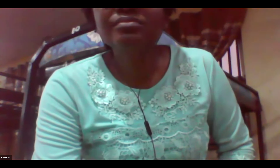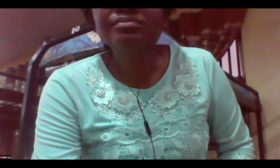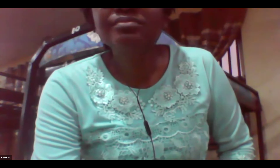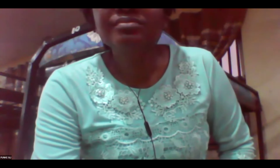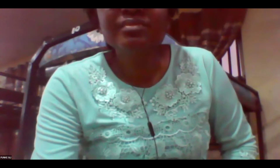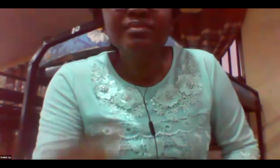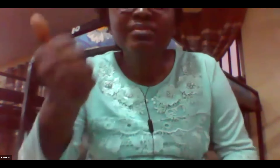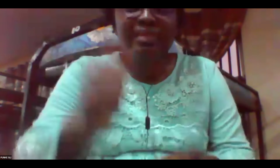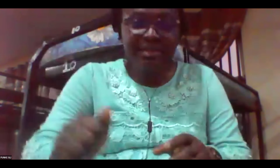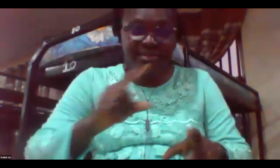Any indication.